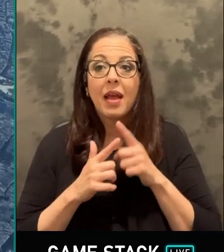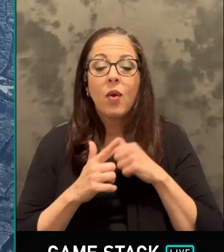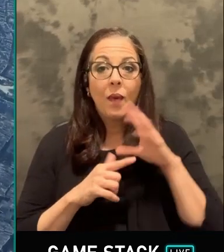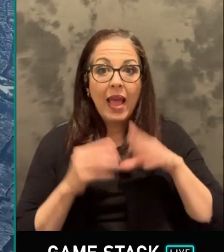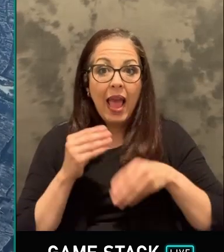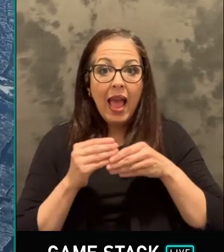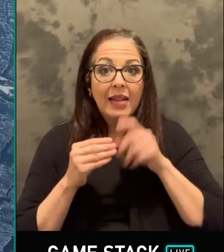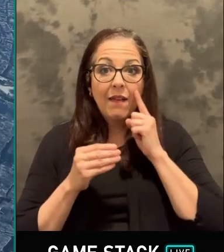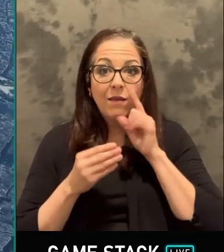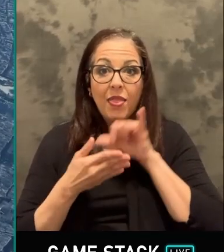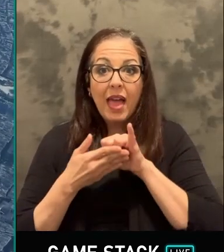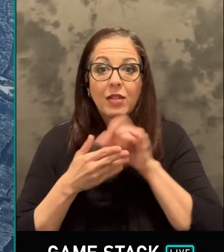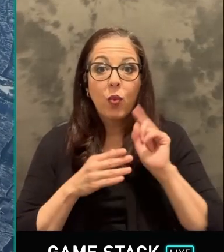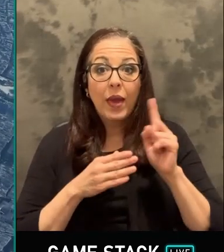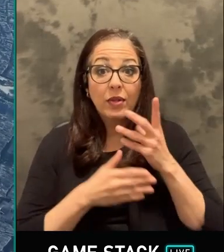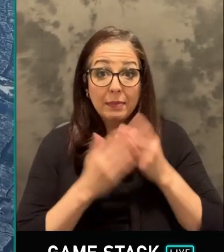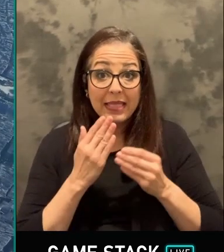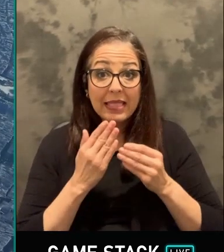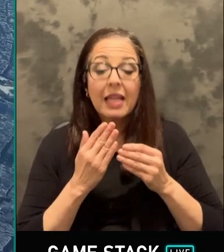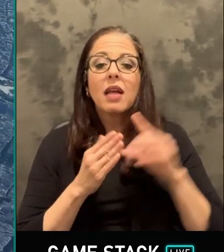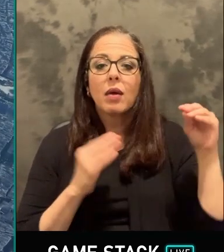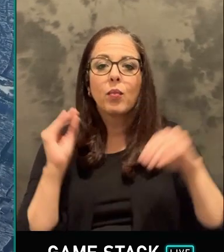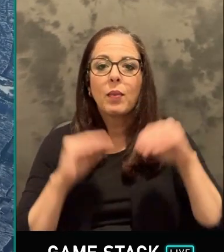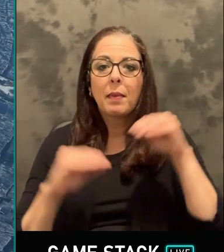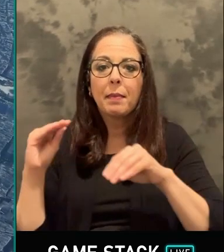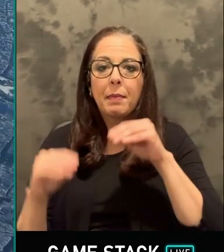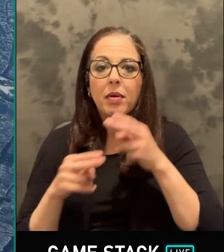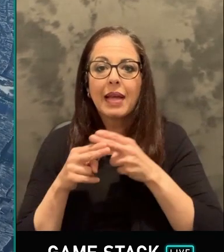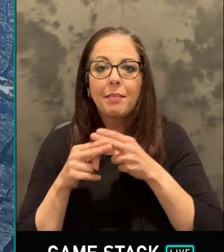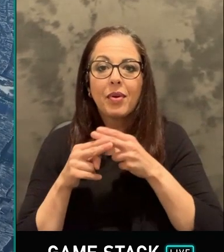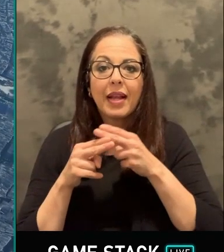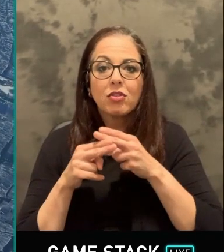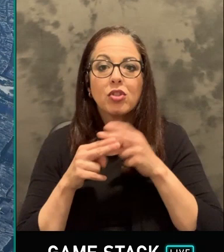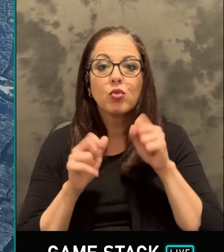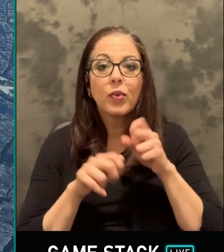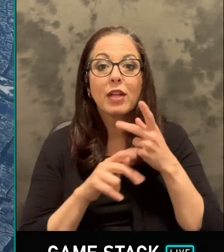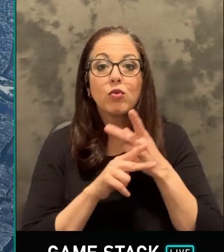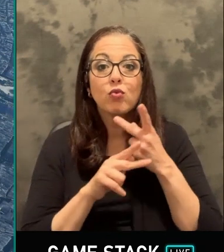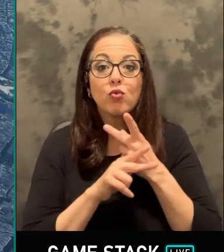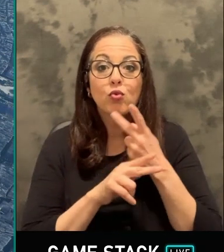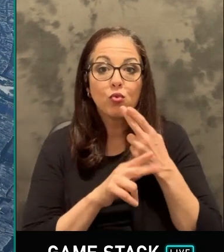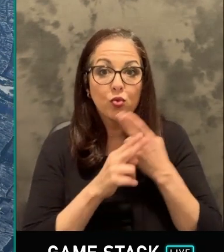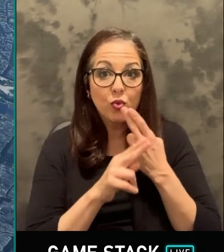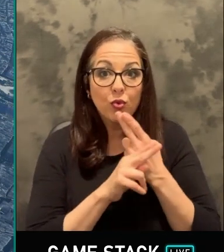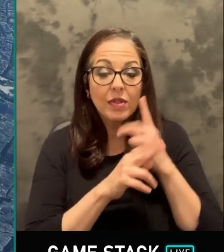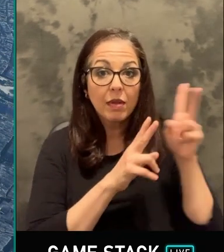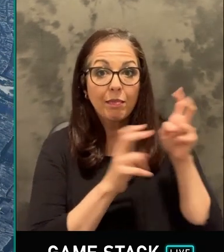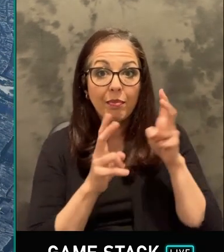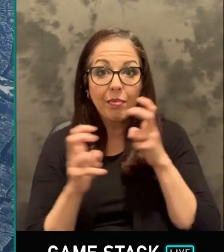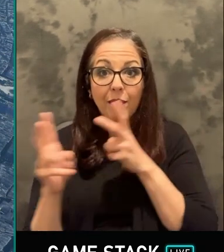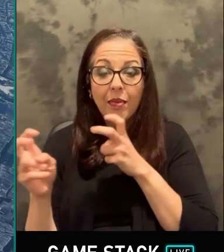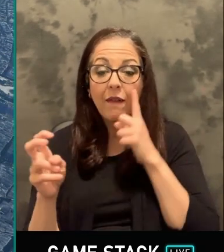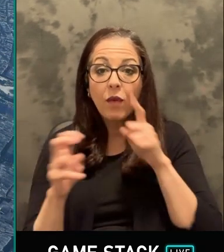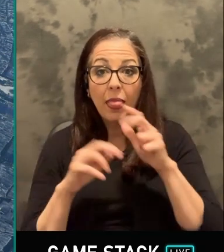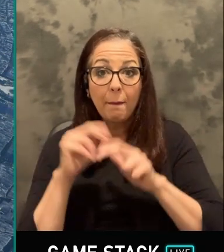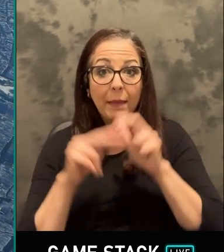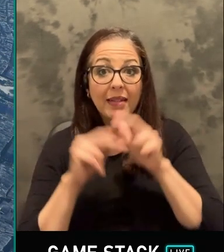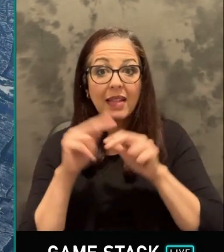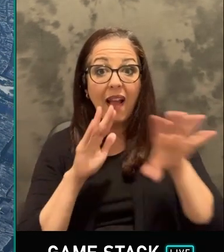so, thanks to Azure we can temporarily use computational resources to detect and record the buildings by finding the footprints,